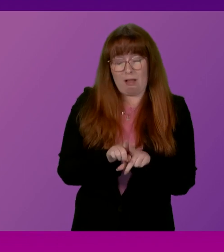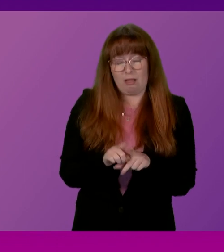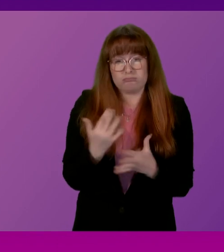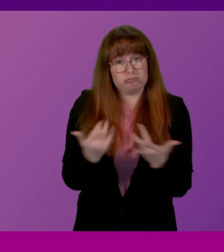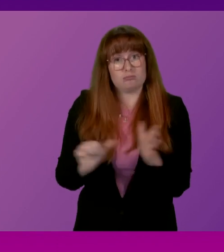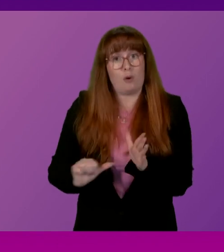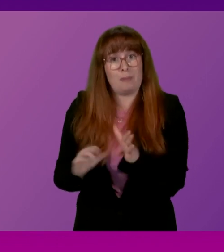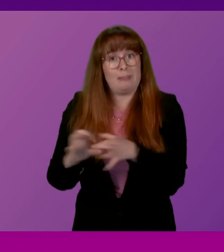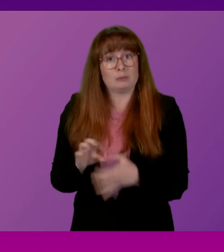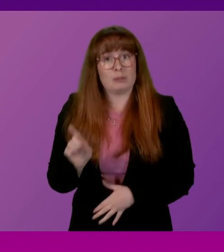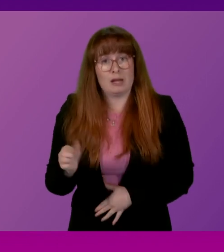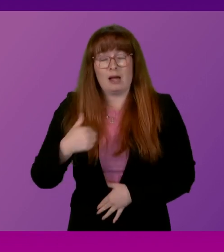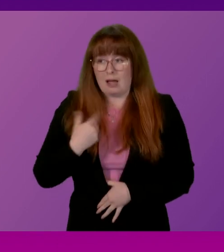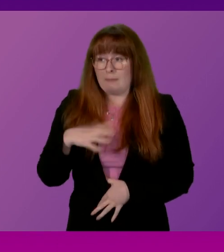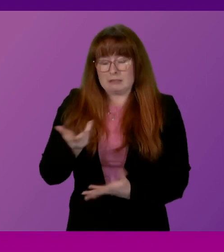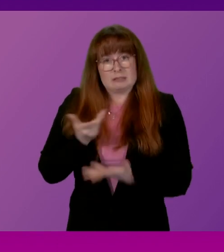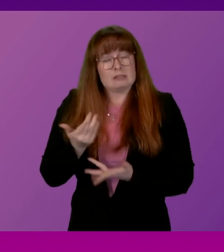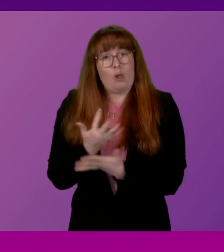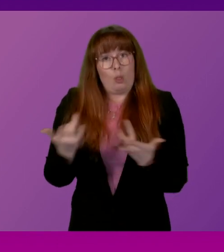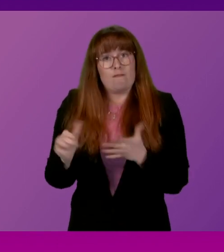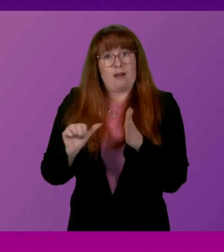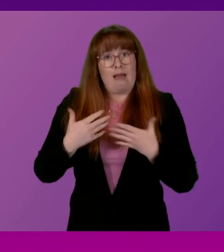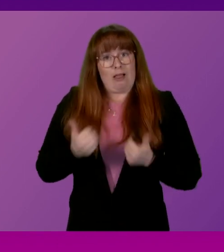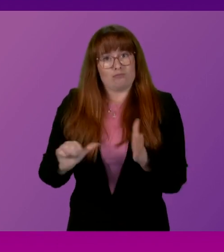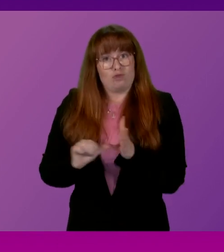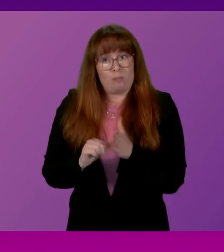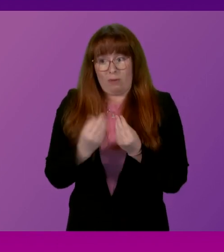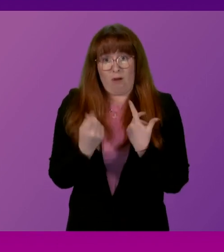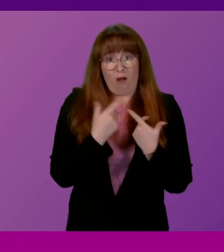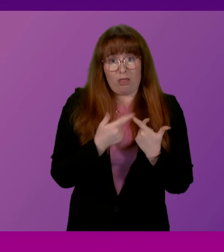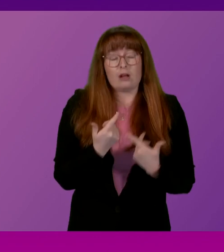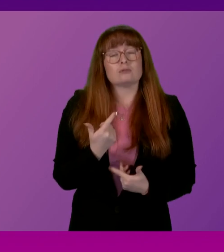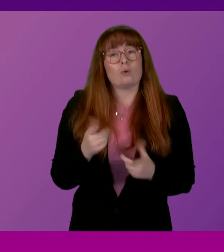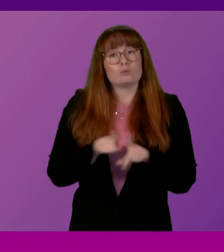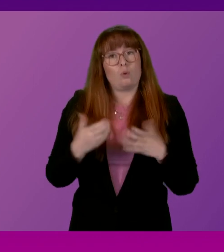For transparency, I co-convene a number of health-related cross-party groups, including the cross-party group on lung health.